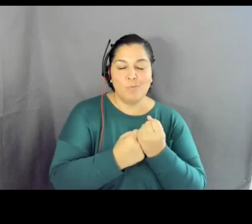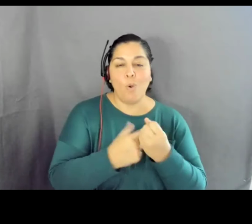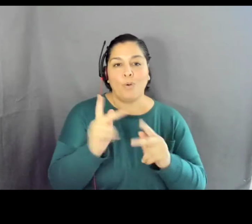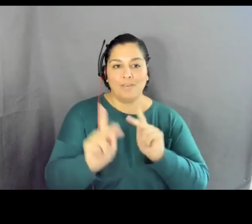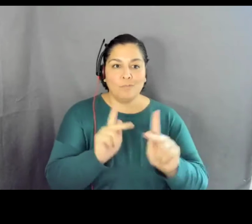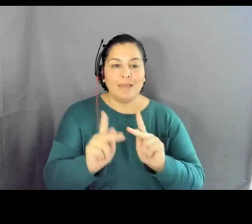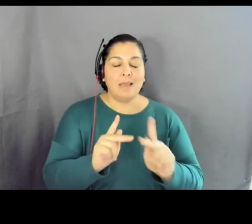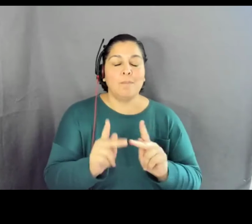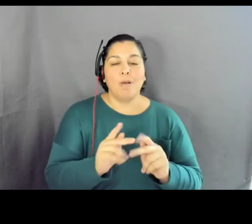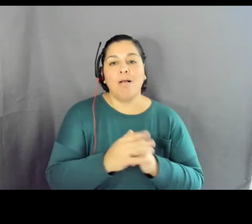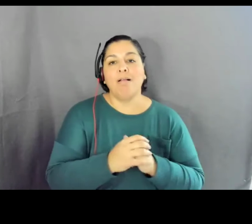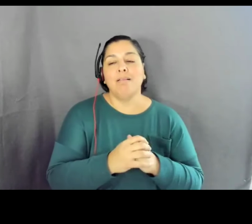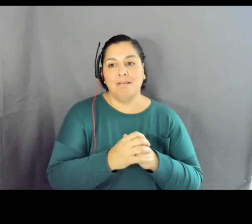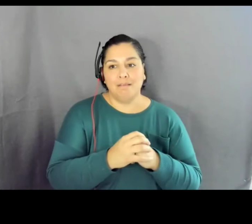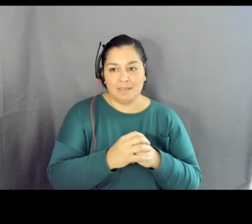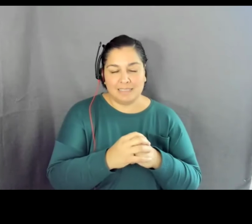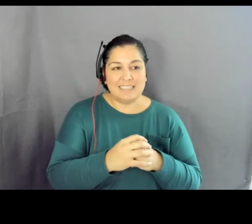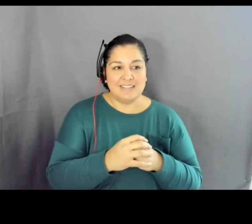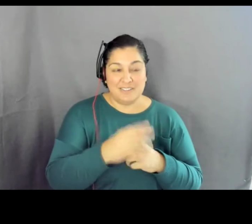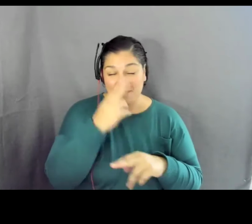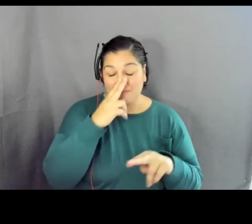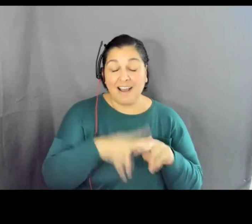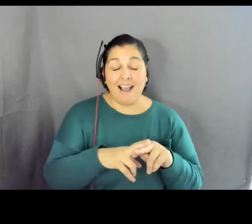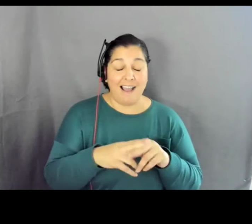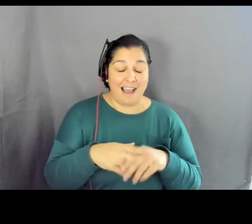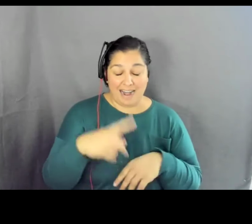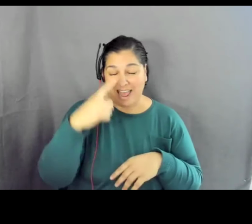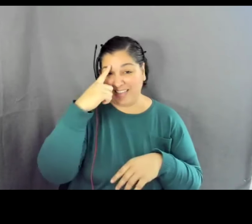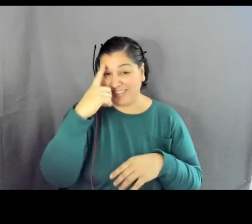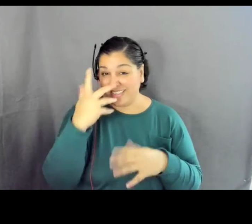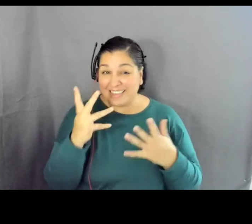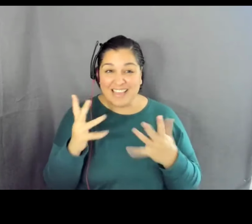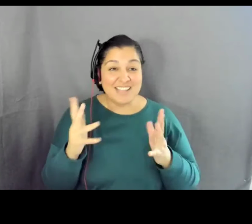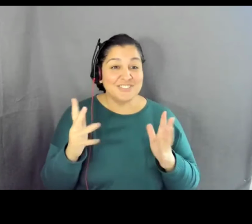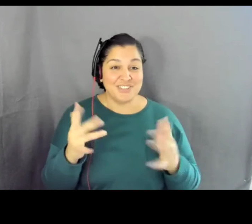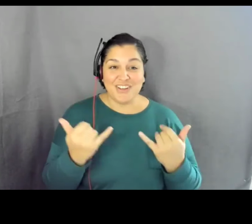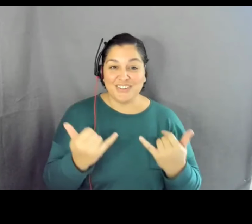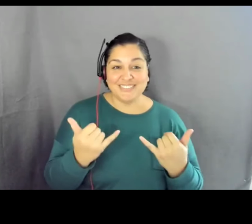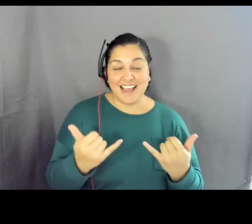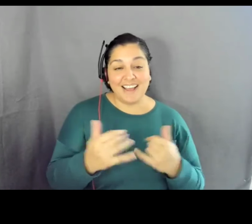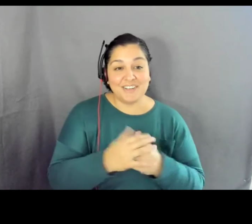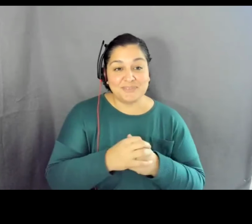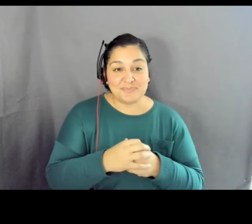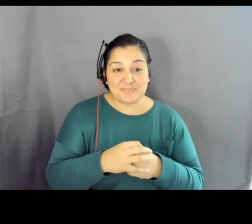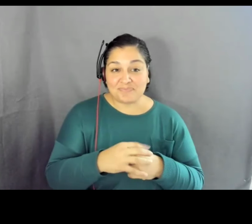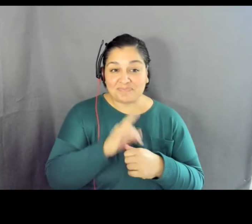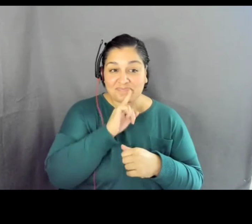I think that's, I think that's it for now. So, yeah, just thinking really about